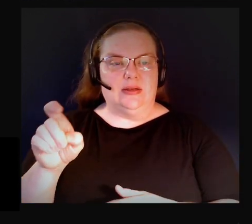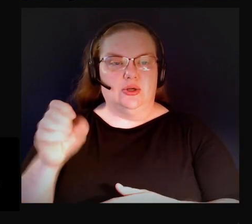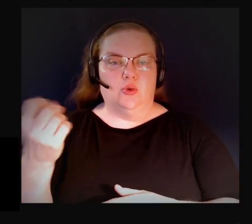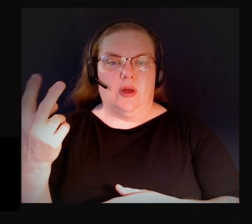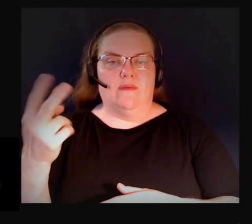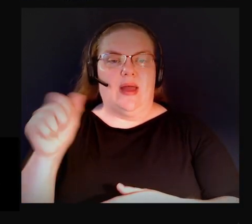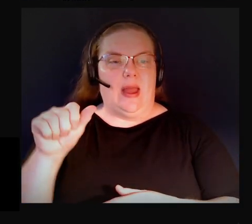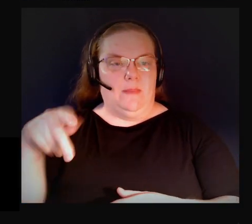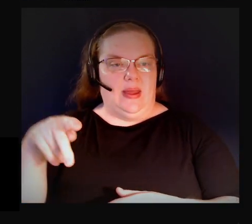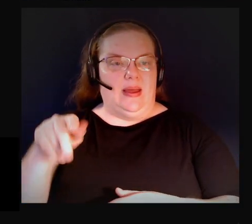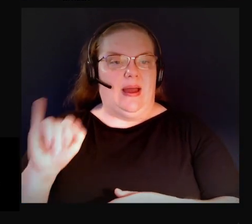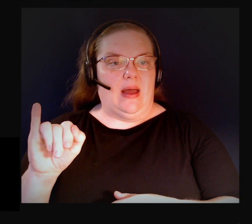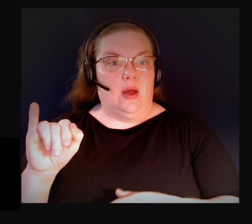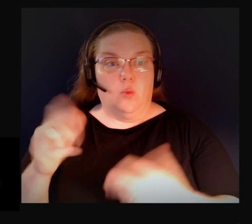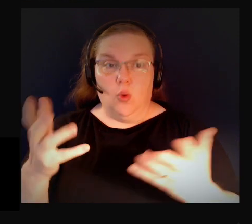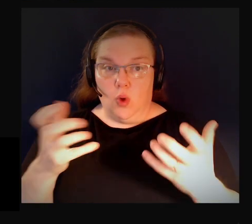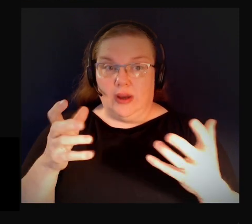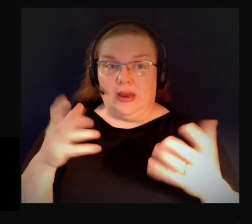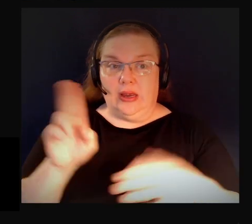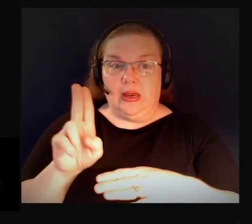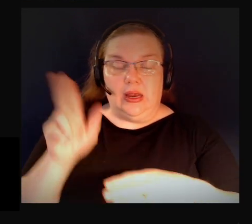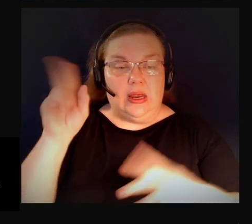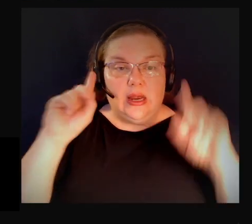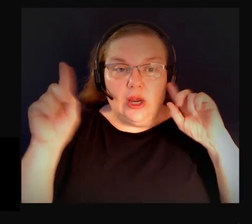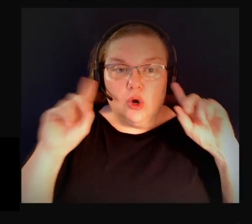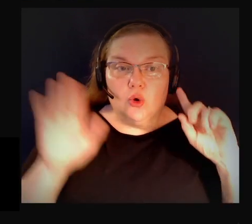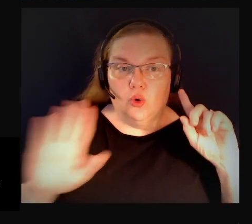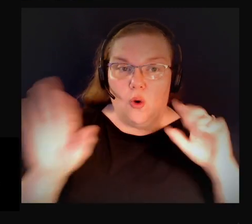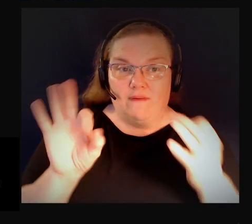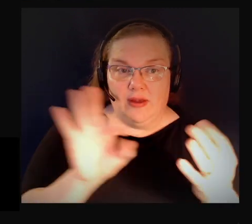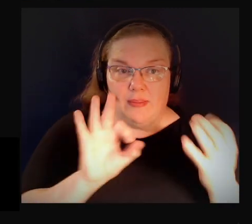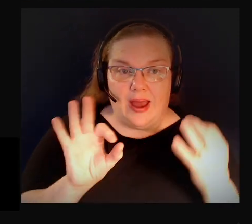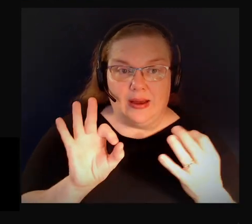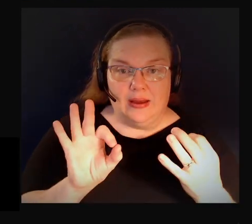We want to hear your feedback, and we believe it's in a great place now to build your projects.